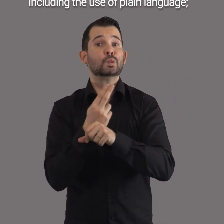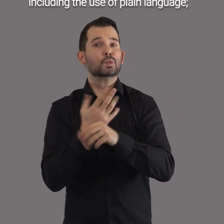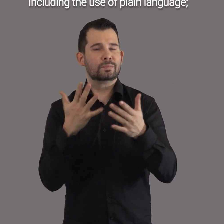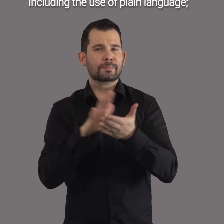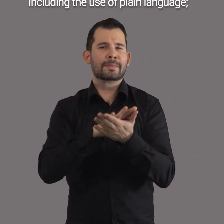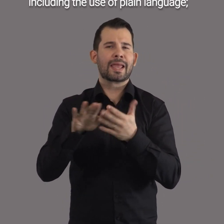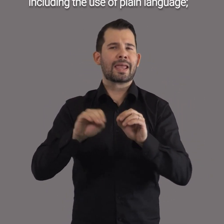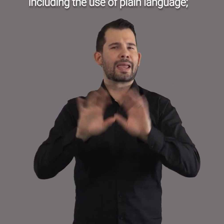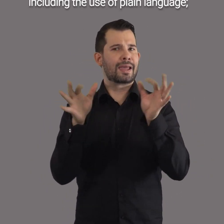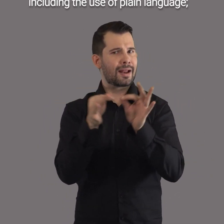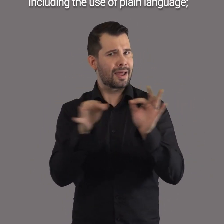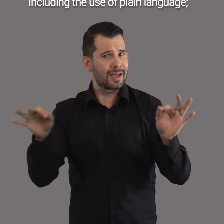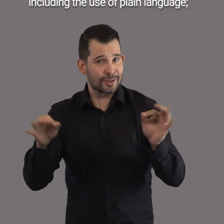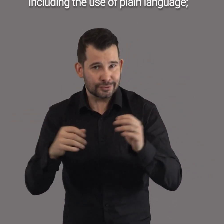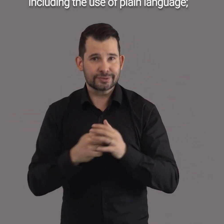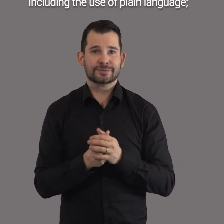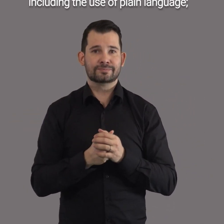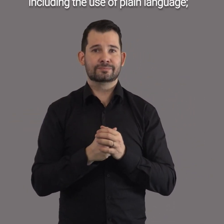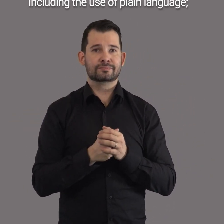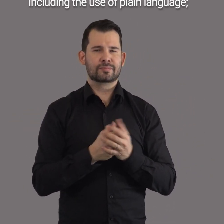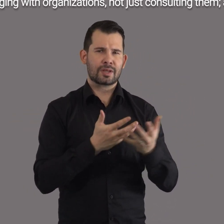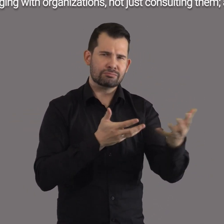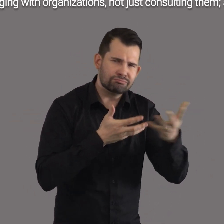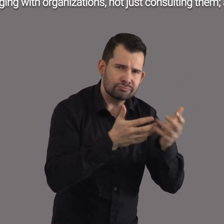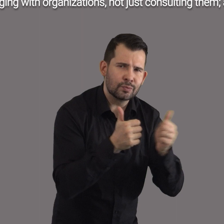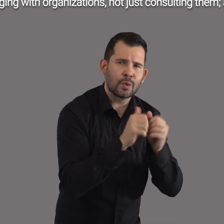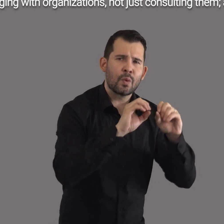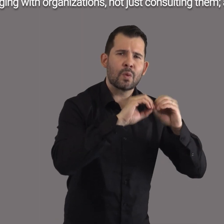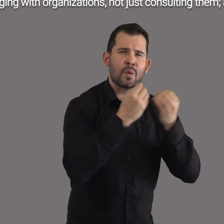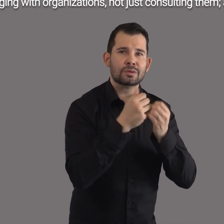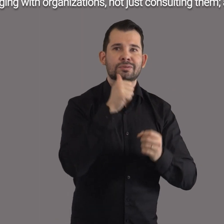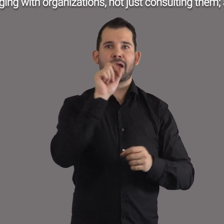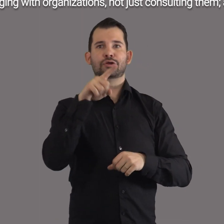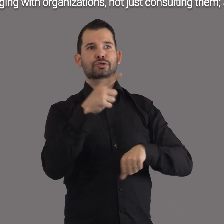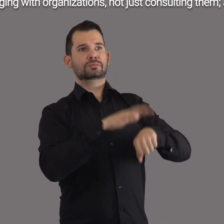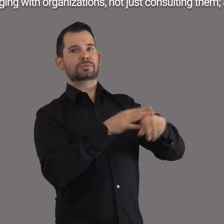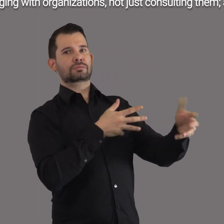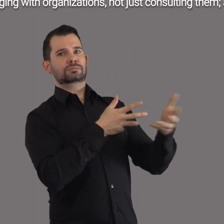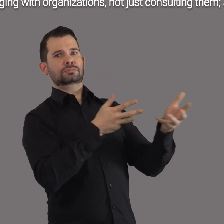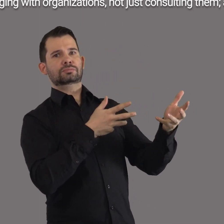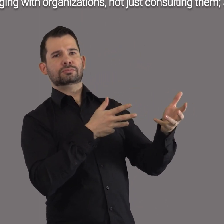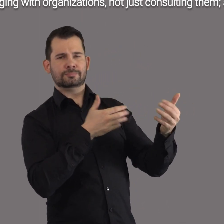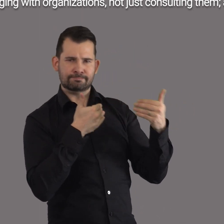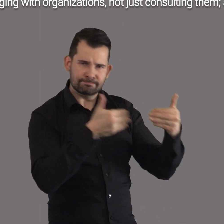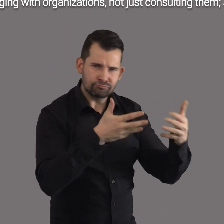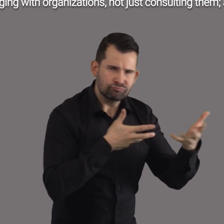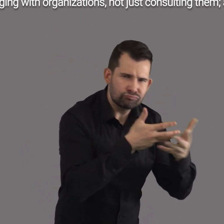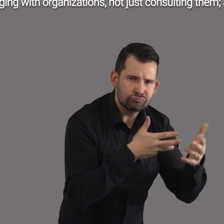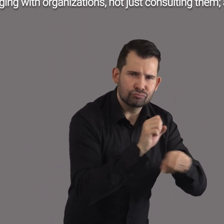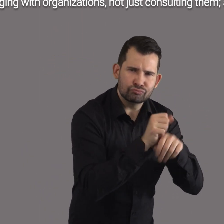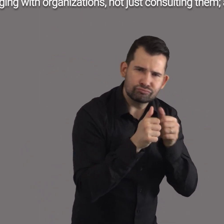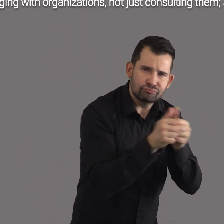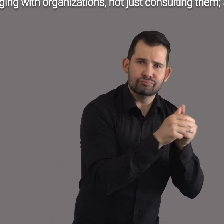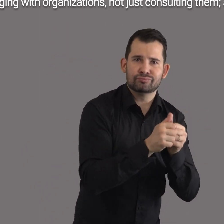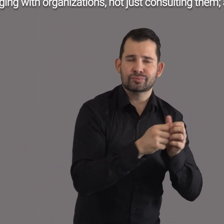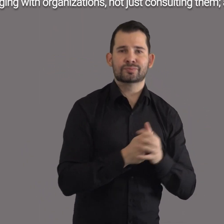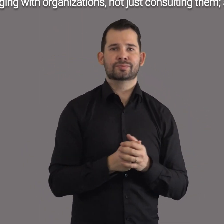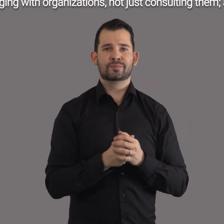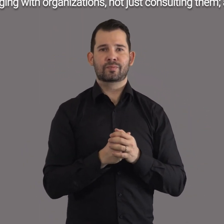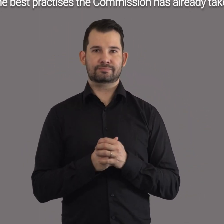including the use of plain language; engaging with organizations, not just consulting them; and